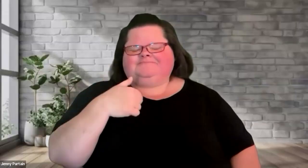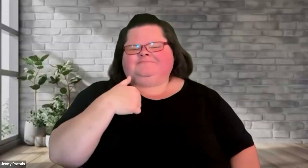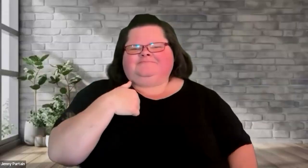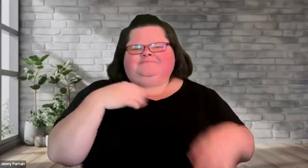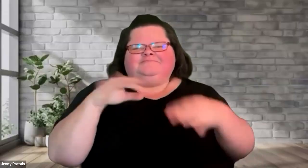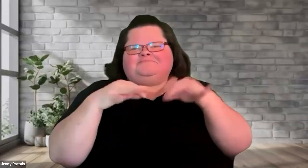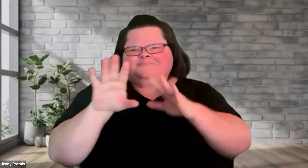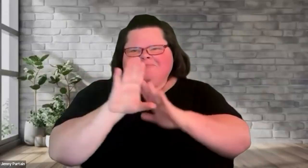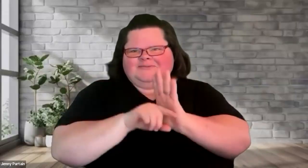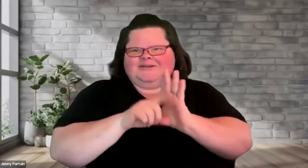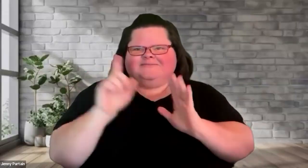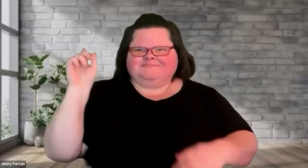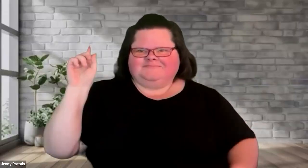[interpreter] Hold on, we don't have her spotlit yet.